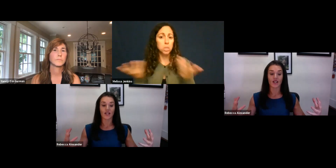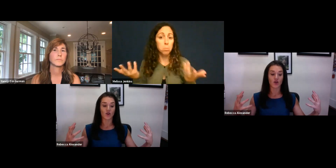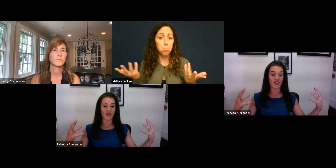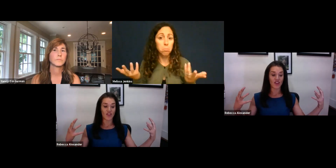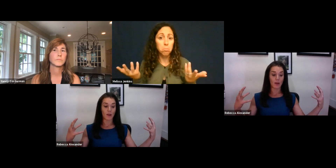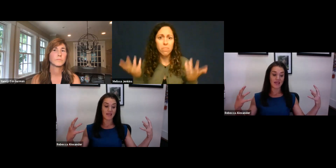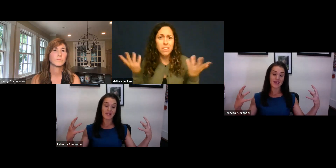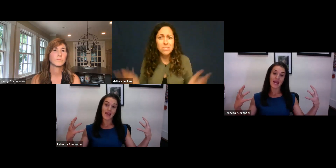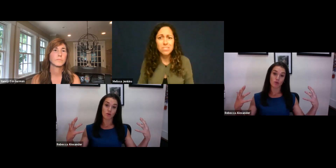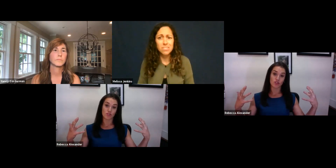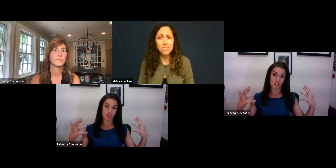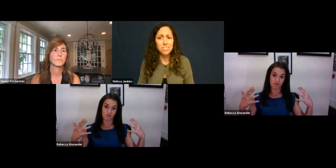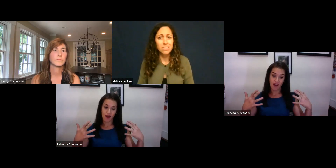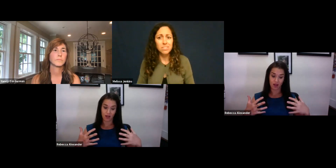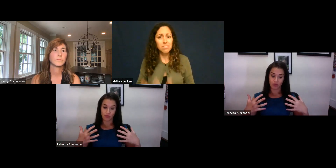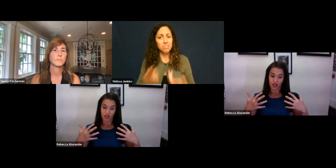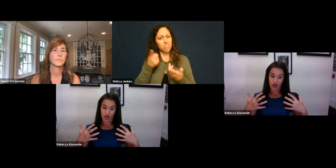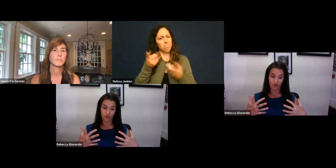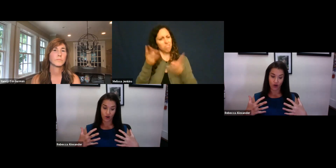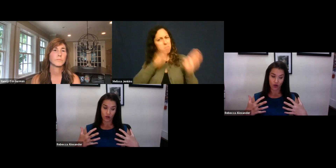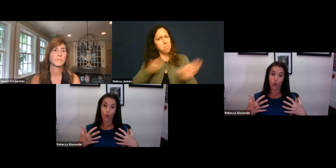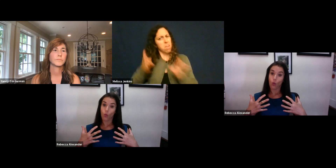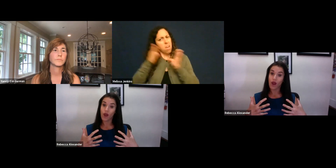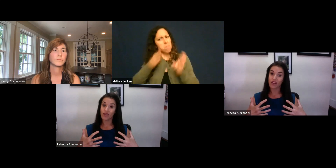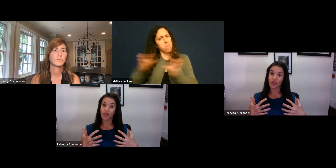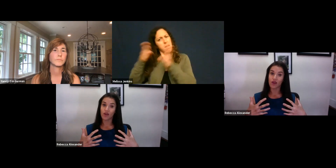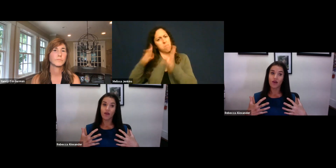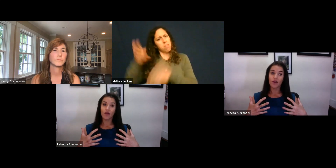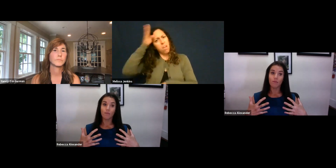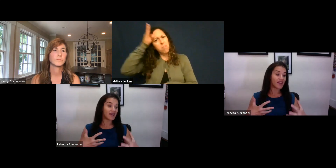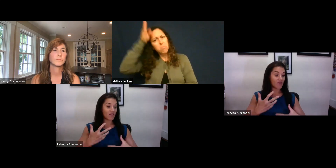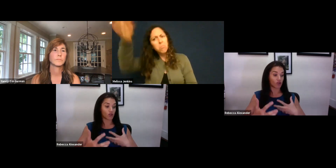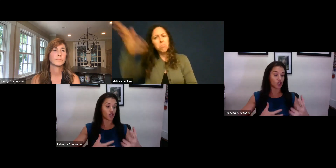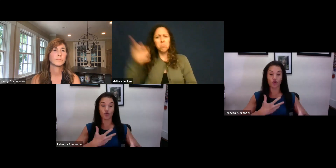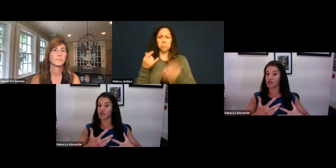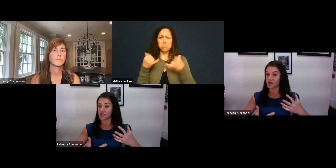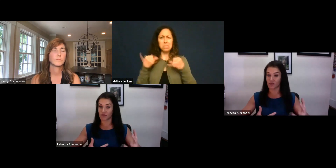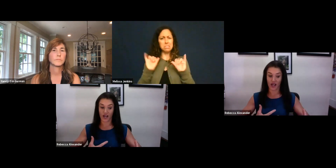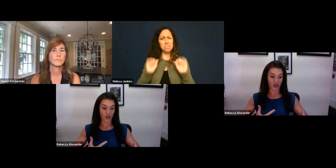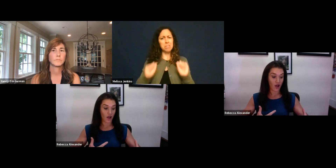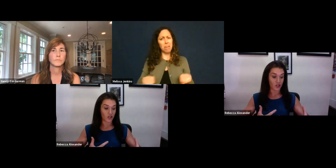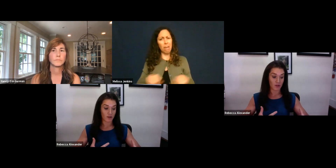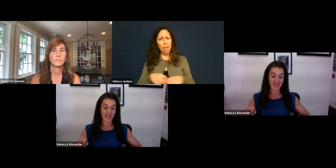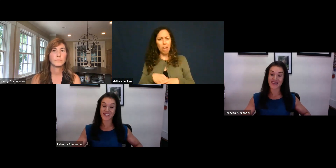And so I think being able to develop the comfort with being able to use assistive technology, being